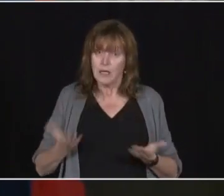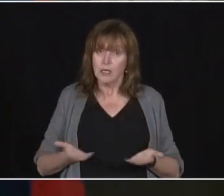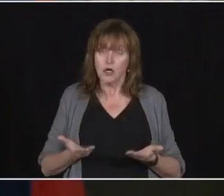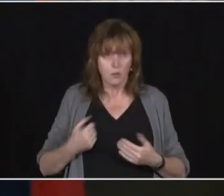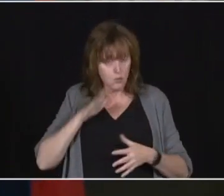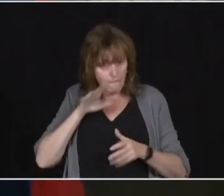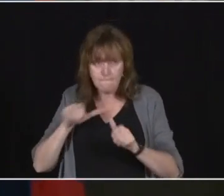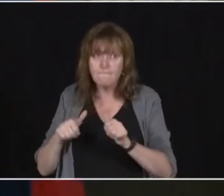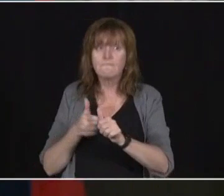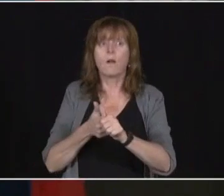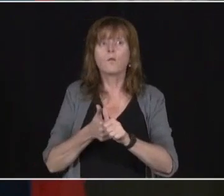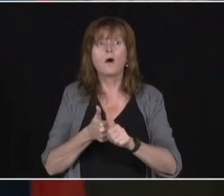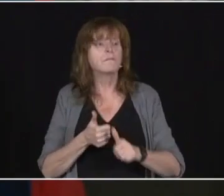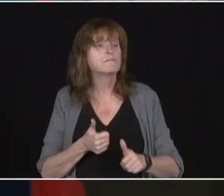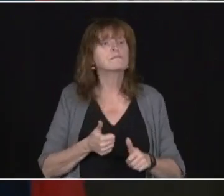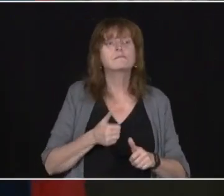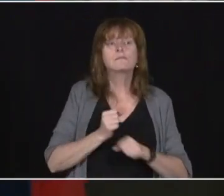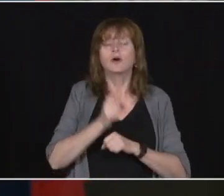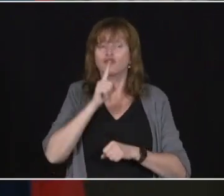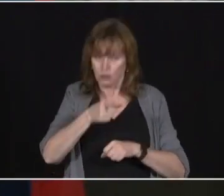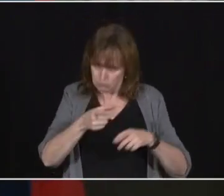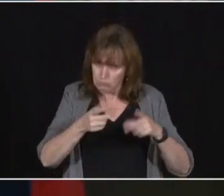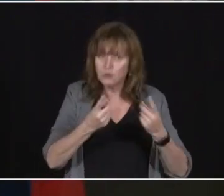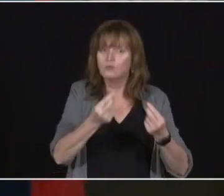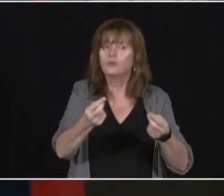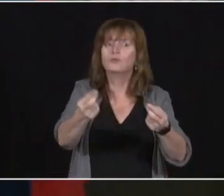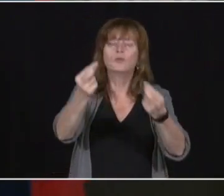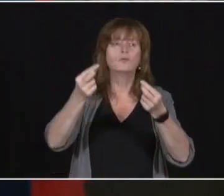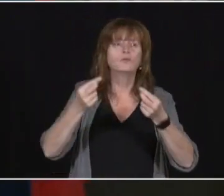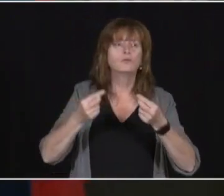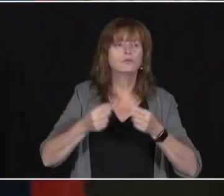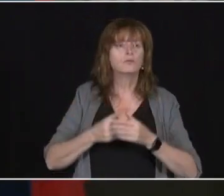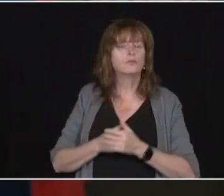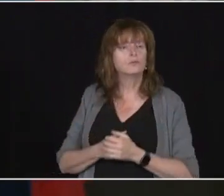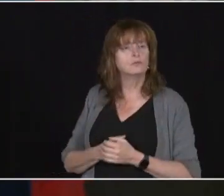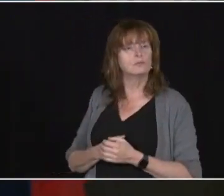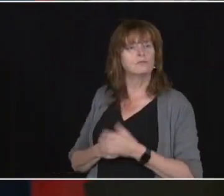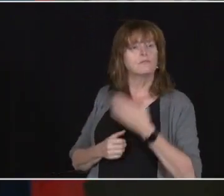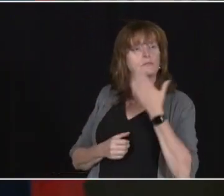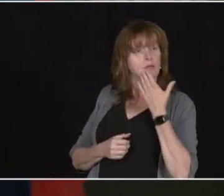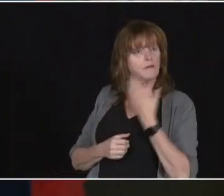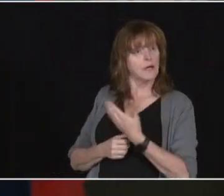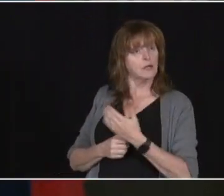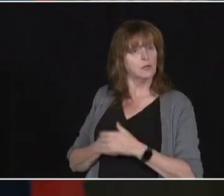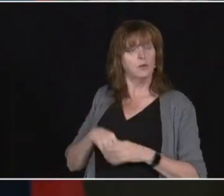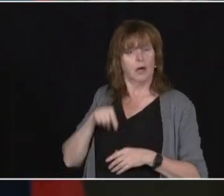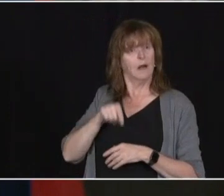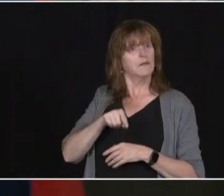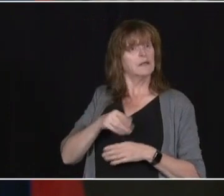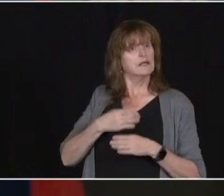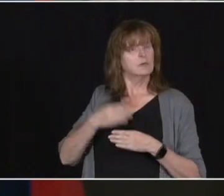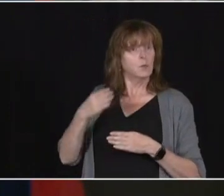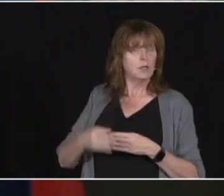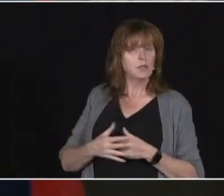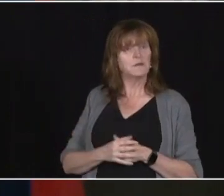make sure this is happening. Thank you Commander this weekend a lot of people are potentially going to